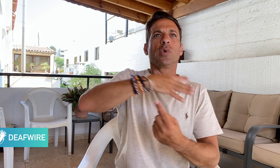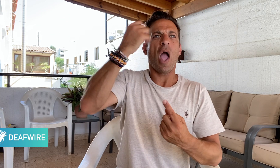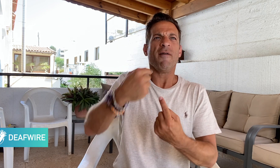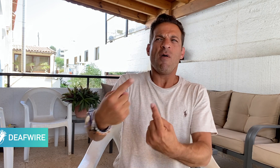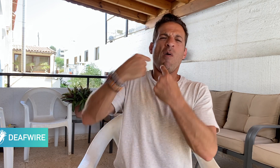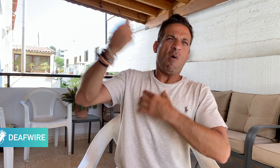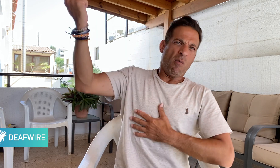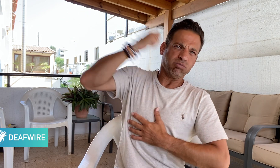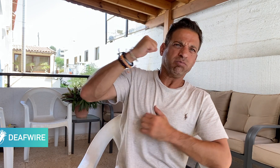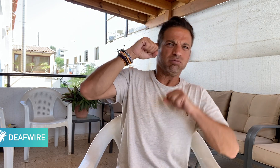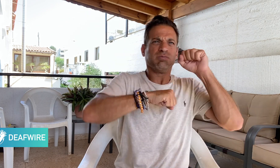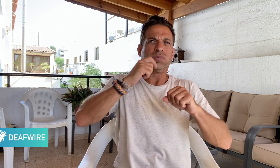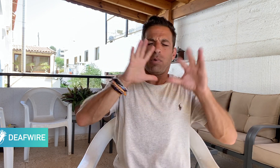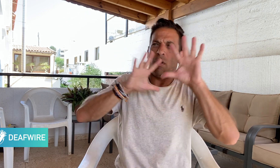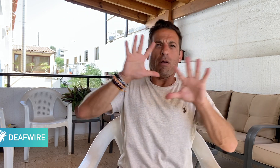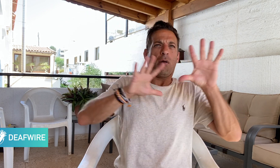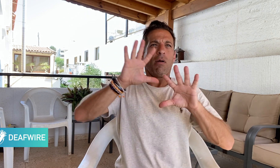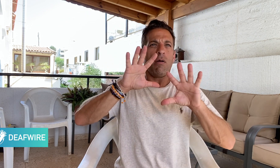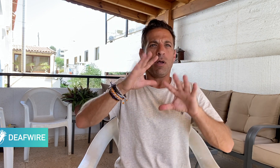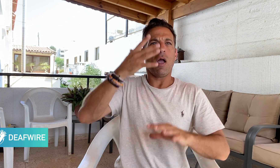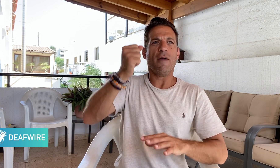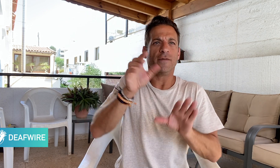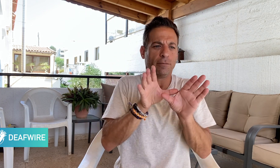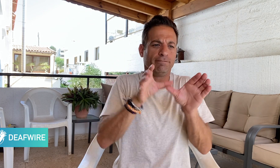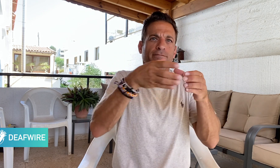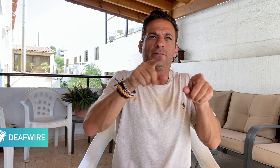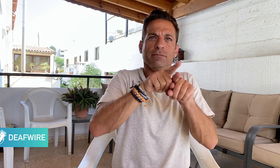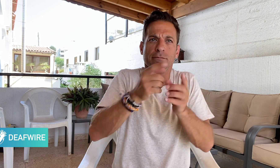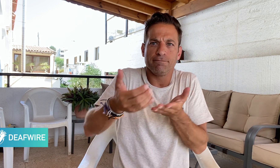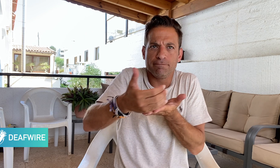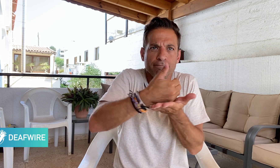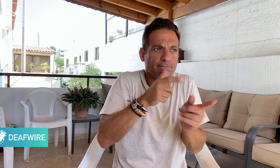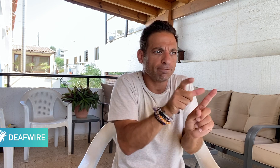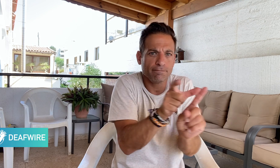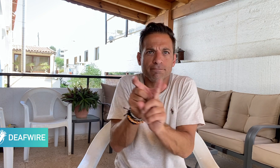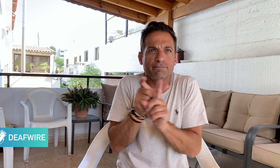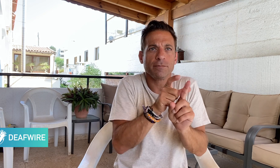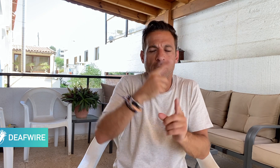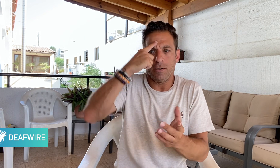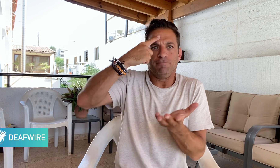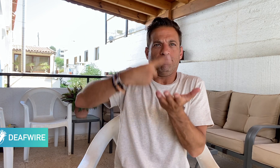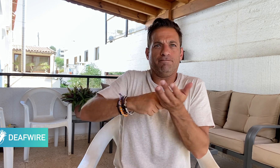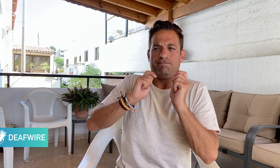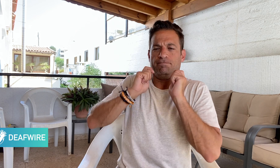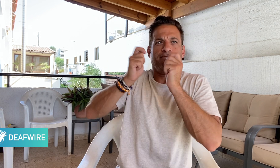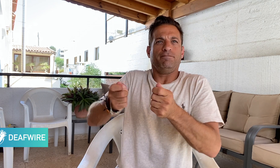in the Adult Protective Services appealing for conservatorship